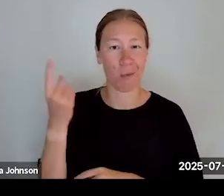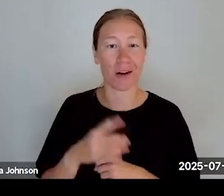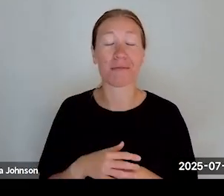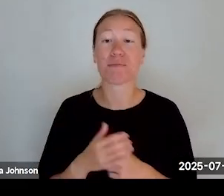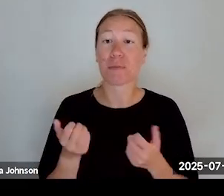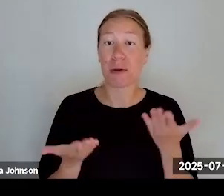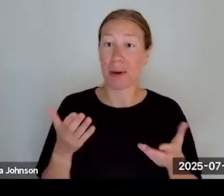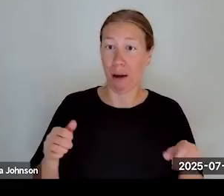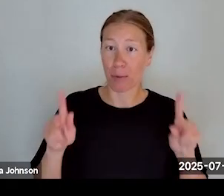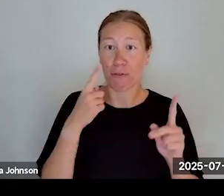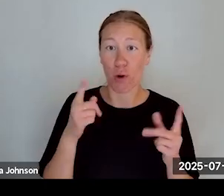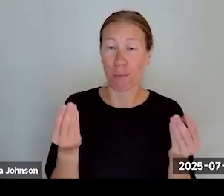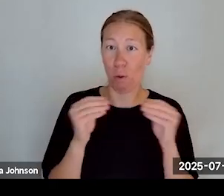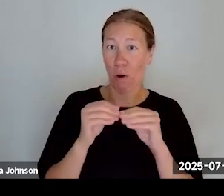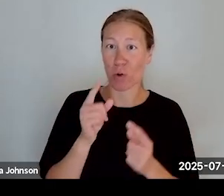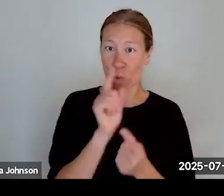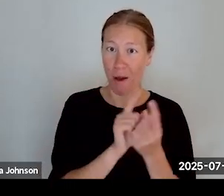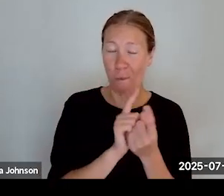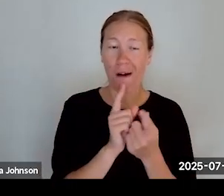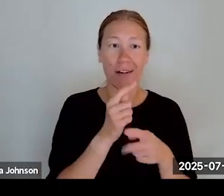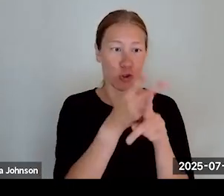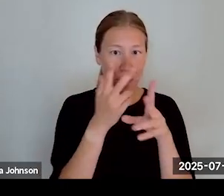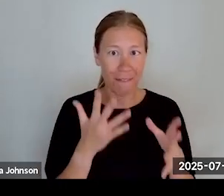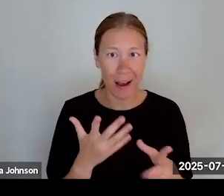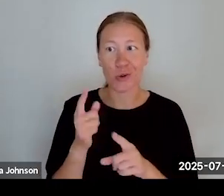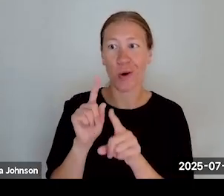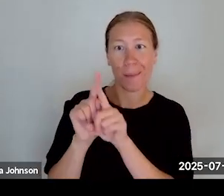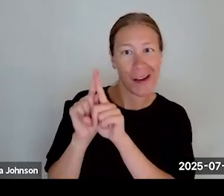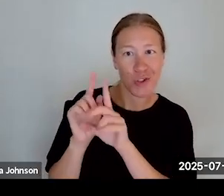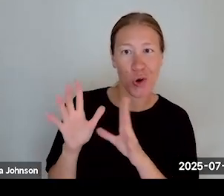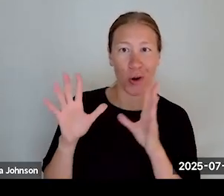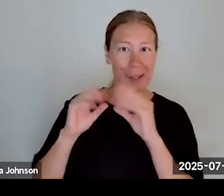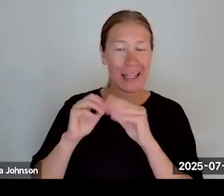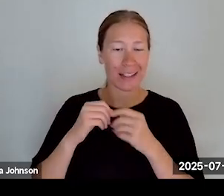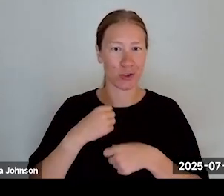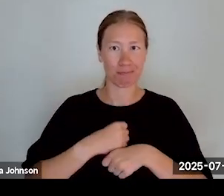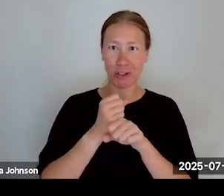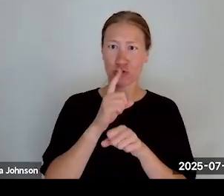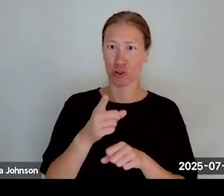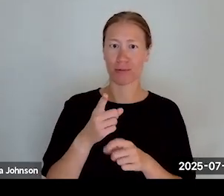with a mentor or a supervisor to ensure the employee's questions are being addressed in a helpful way.